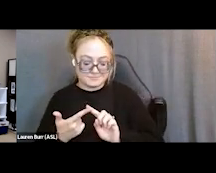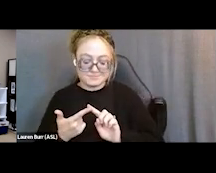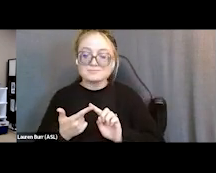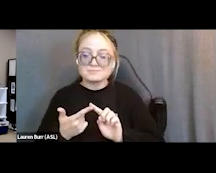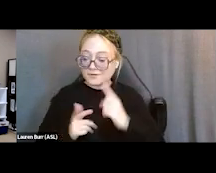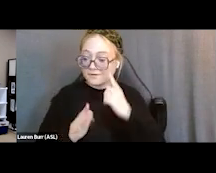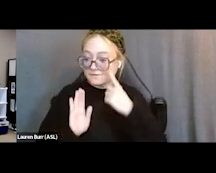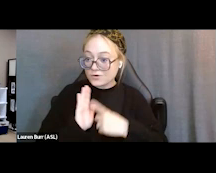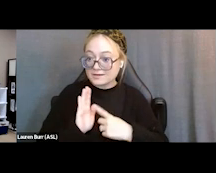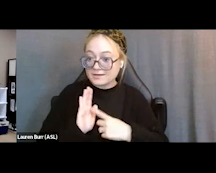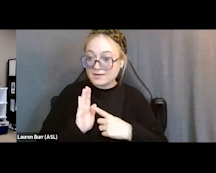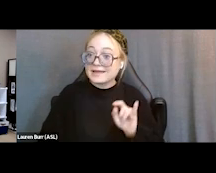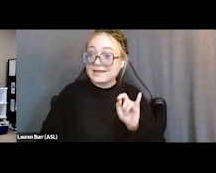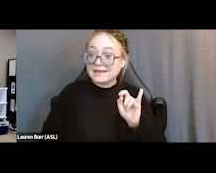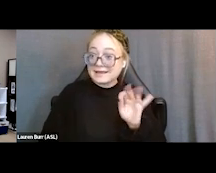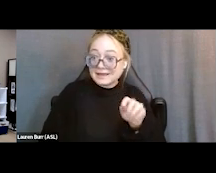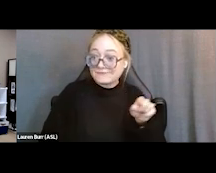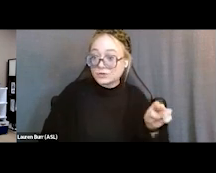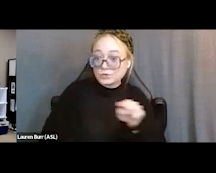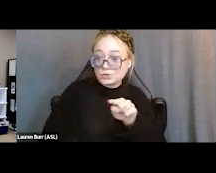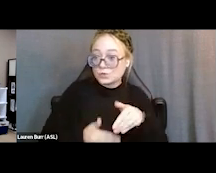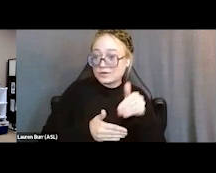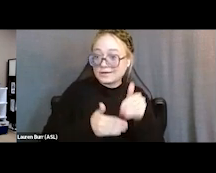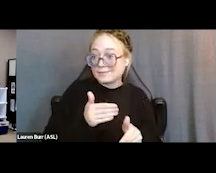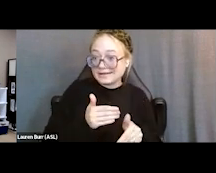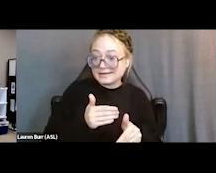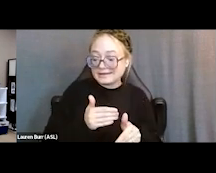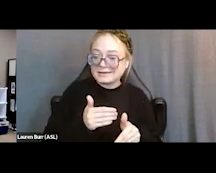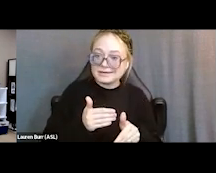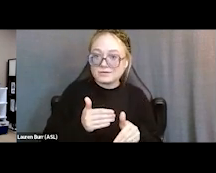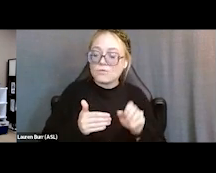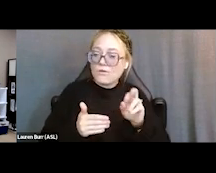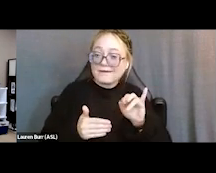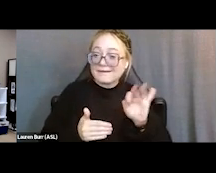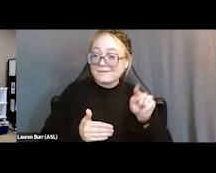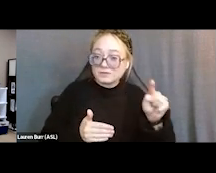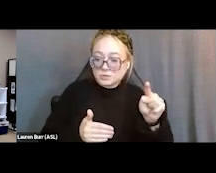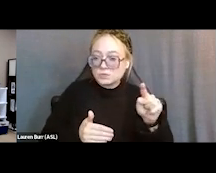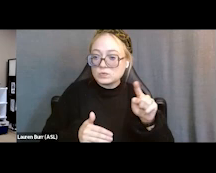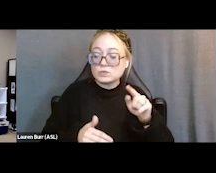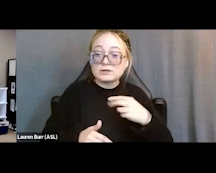then you can do something for them. Like if you lower your voice then I can understand better how to help.